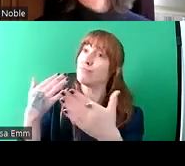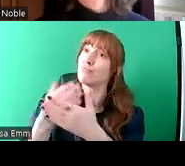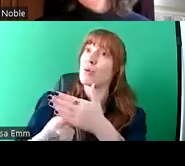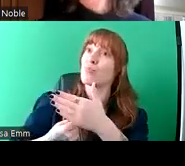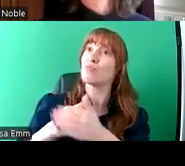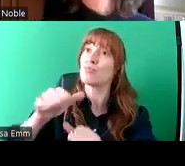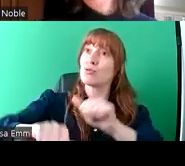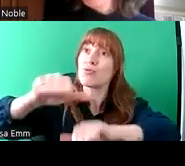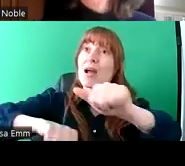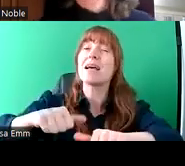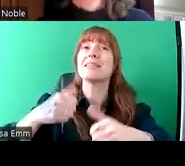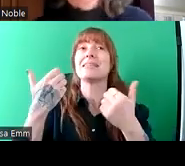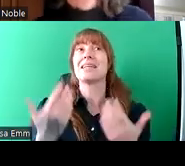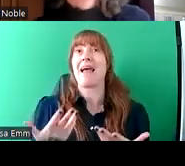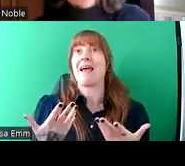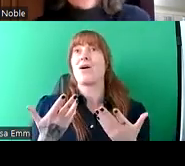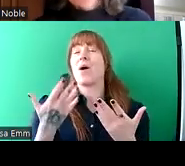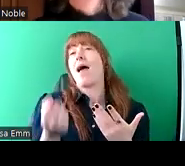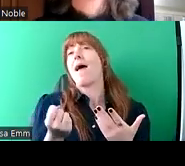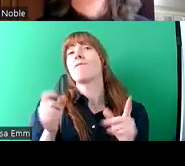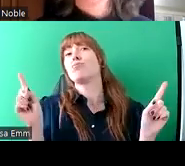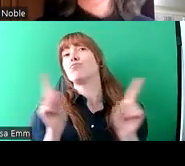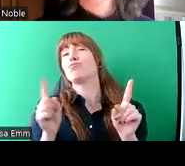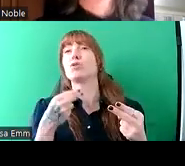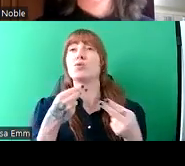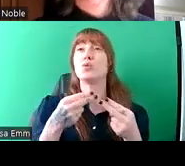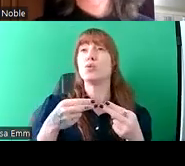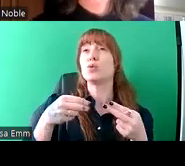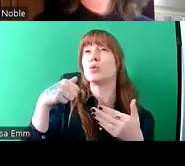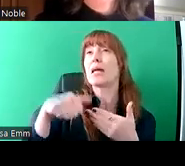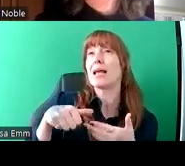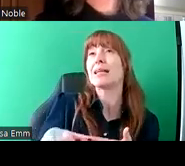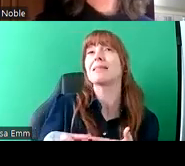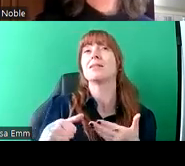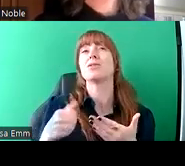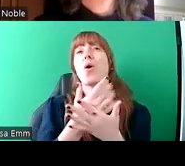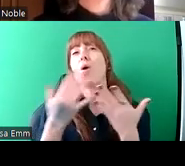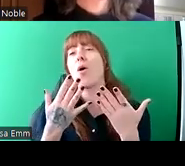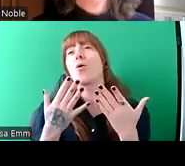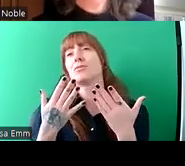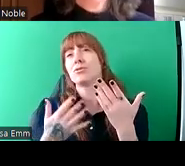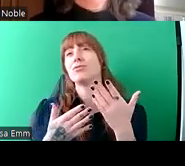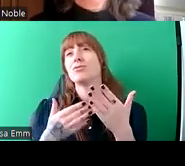and our programmes and so on. There's a lot to explore in our own archive.